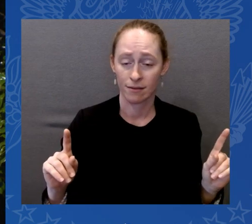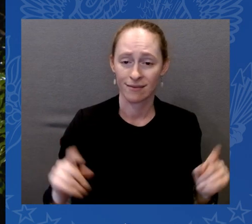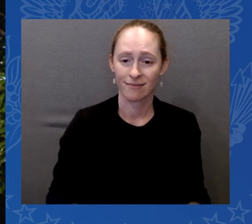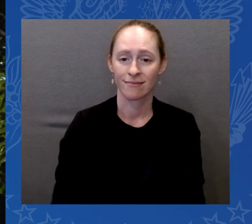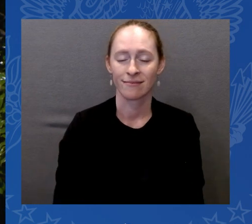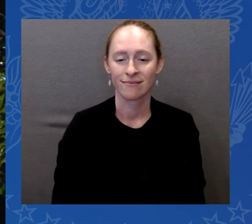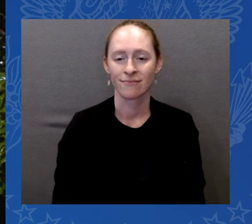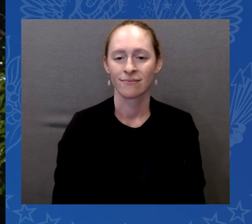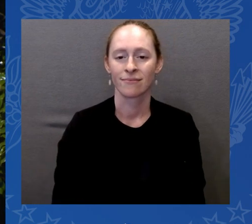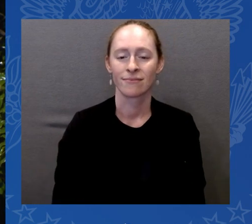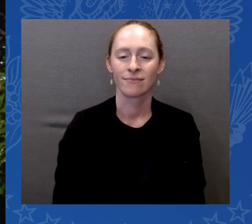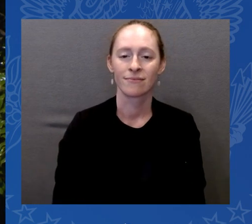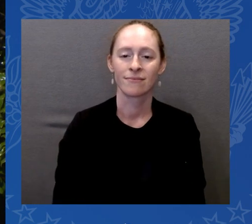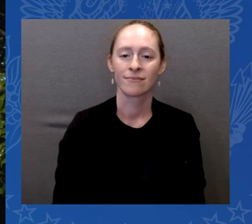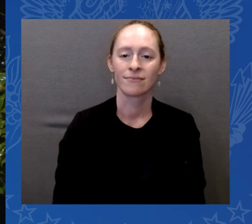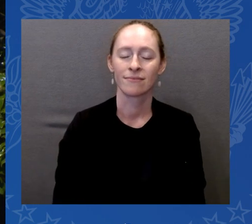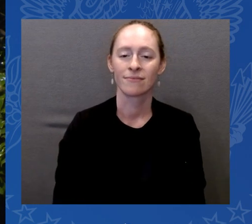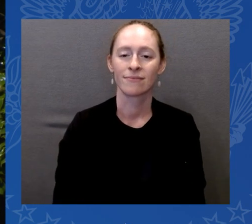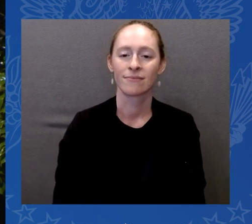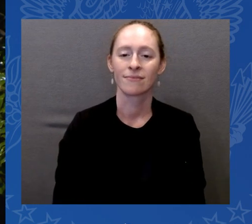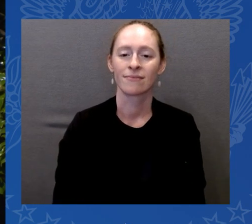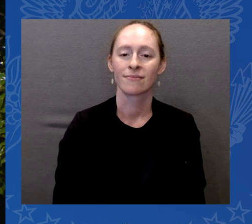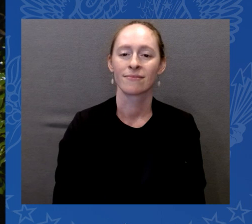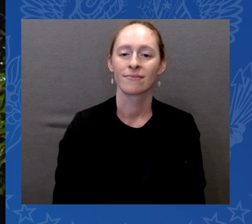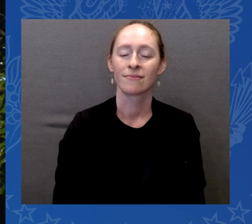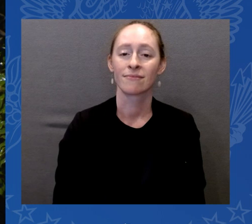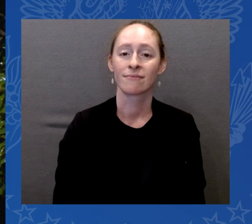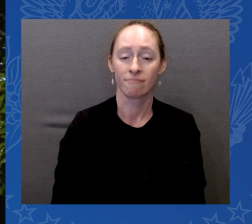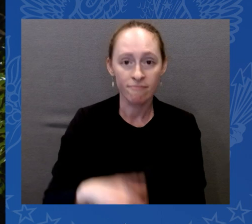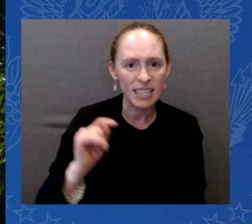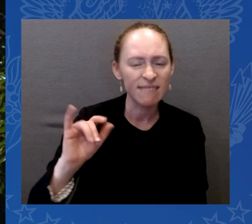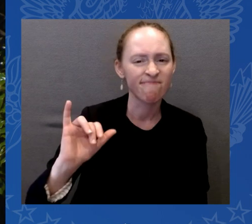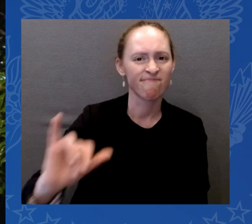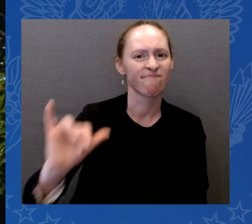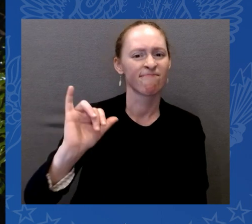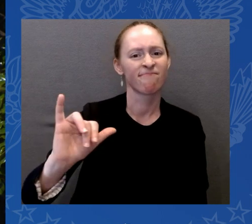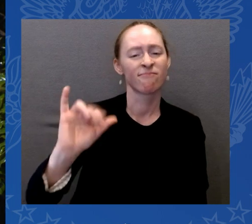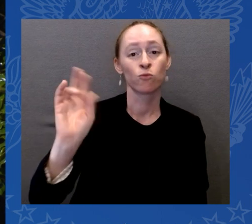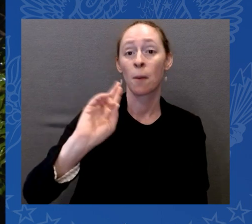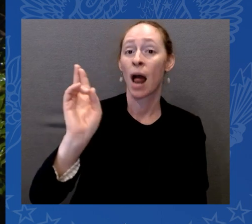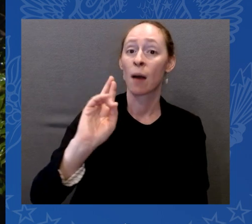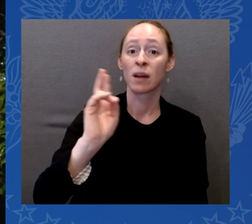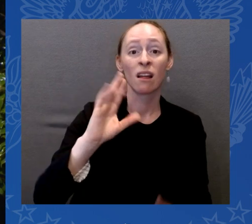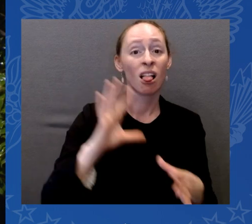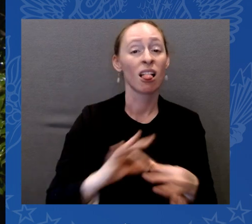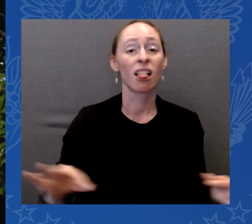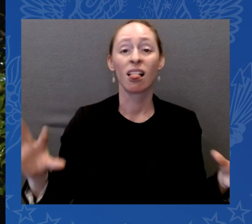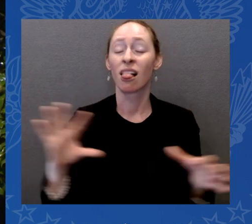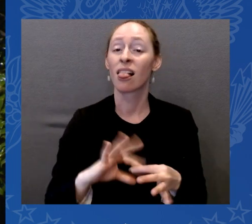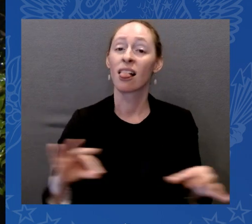What's their platform when you ask them? You hear the Republican leaders saying: Undo everything we've done.